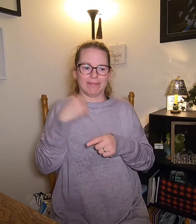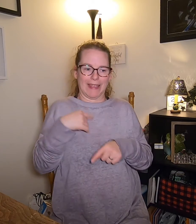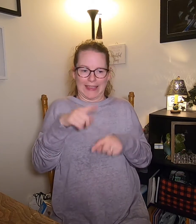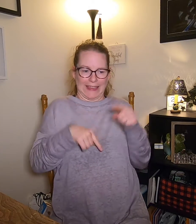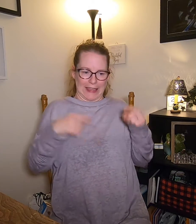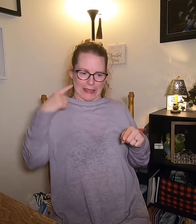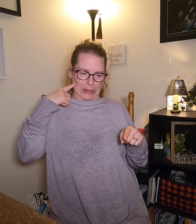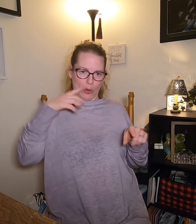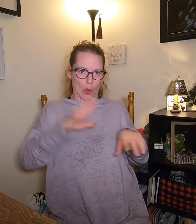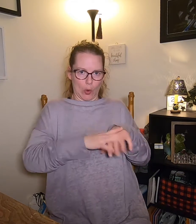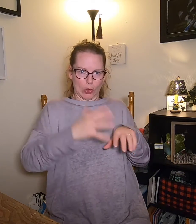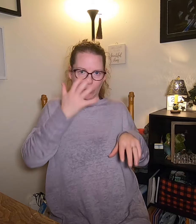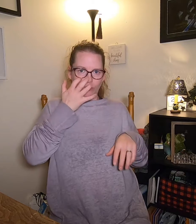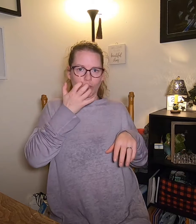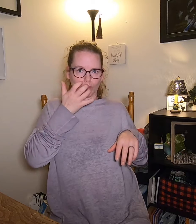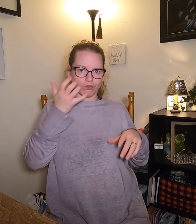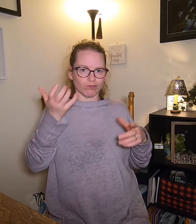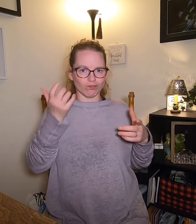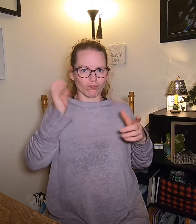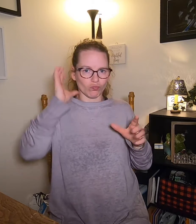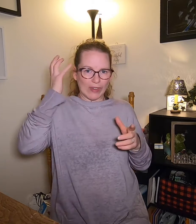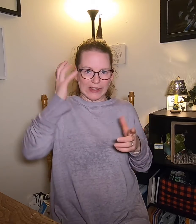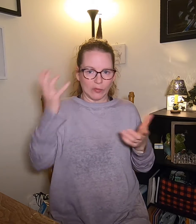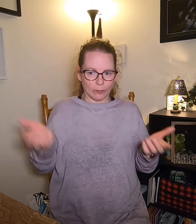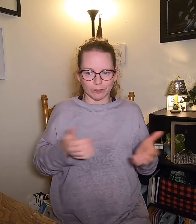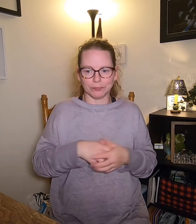because I can't hear on radio